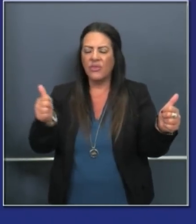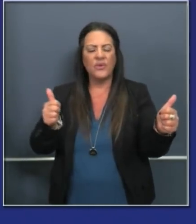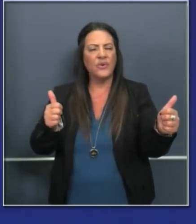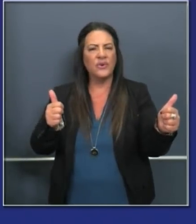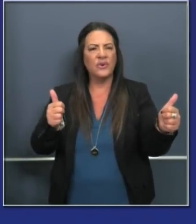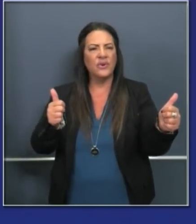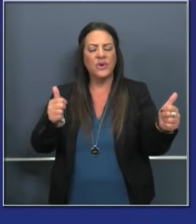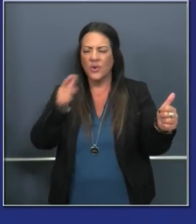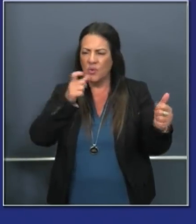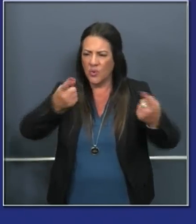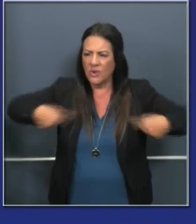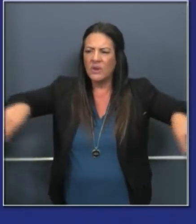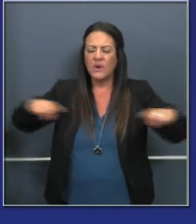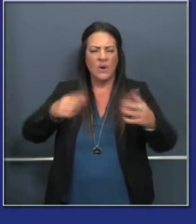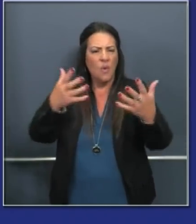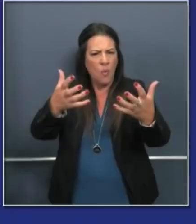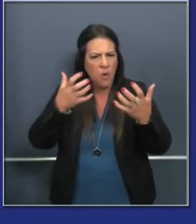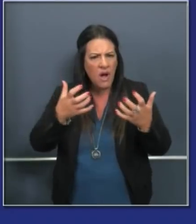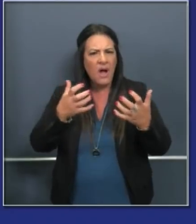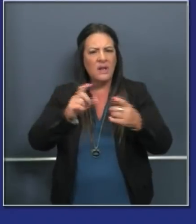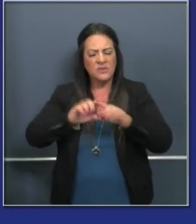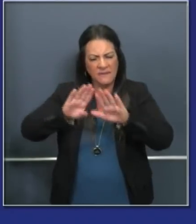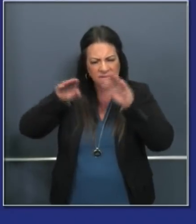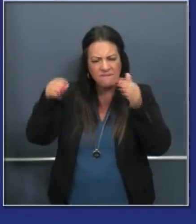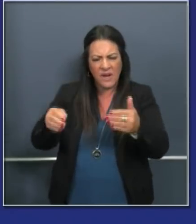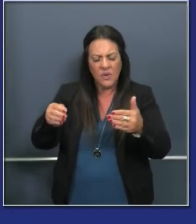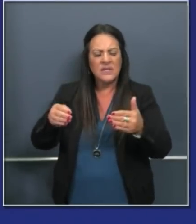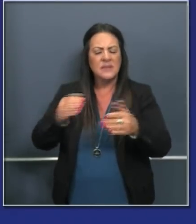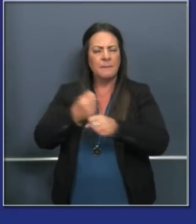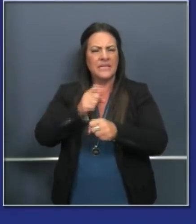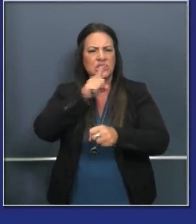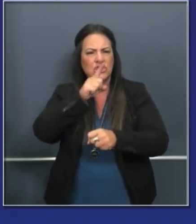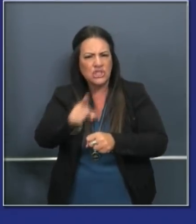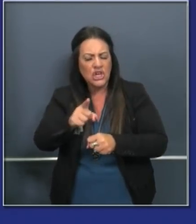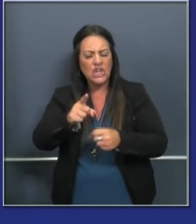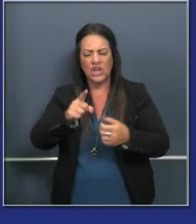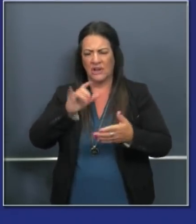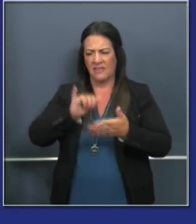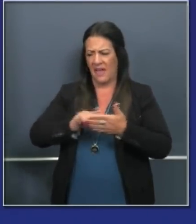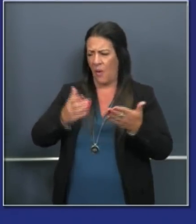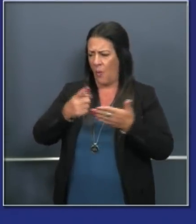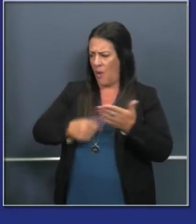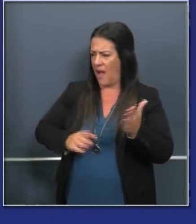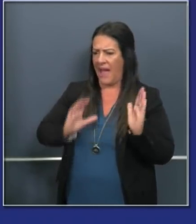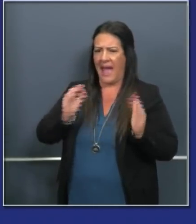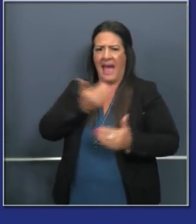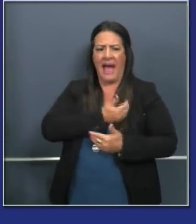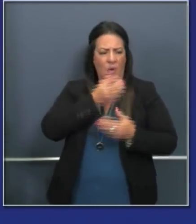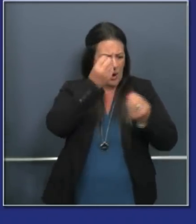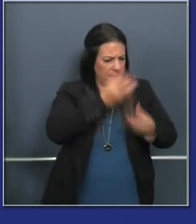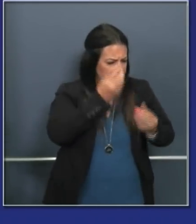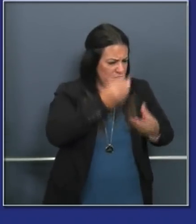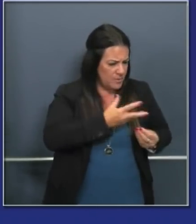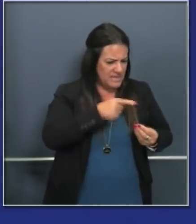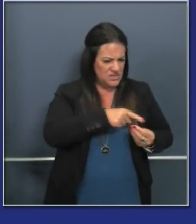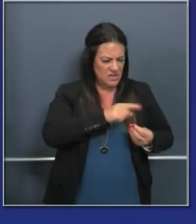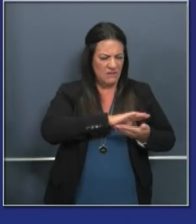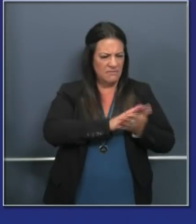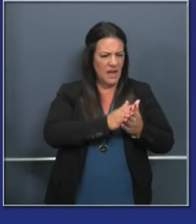REALLY EMPOWER INDIVIDUALS WE WANT TO POWER YOU WANT TO POWER. THAT ARE WILLING TO CONTRIBUTE CODE TIME ATTENTION